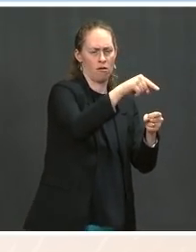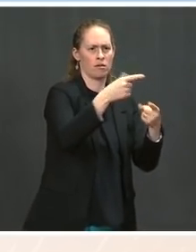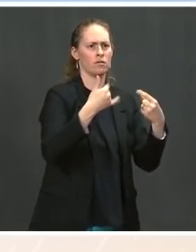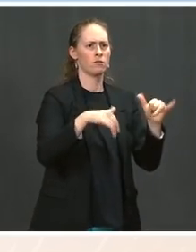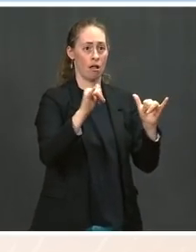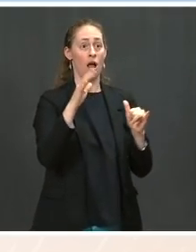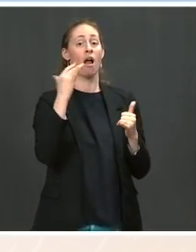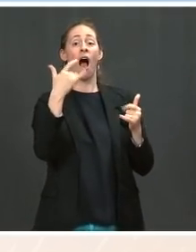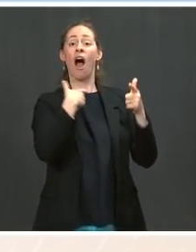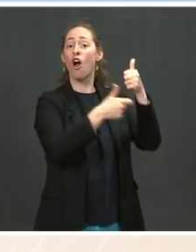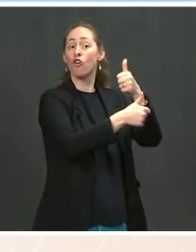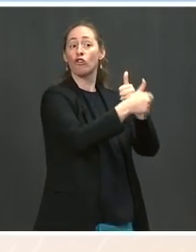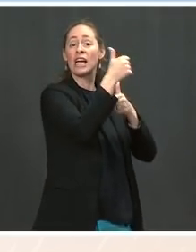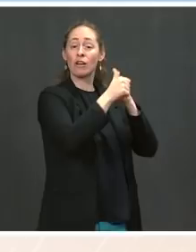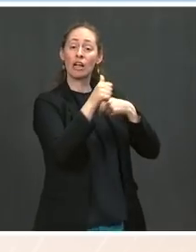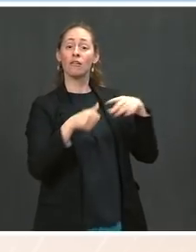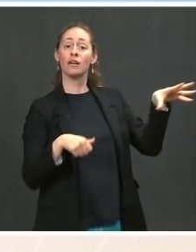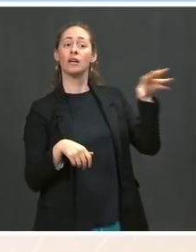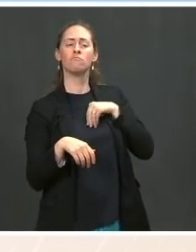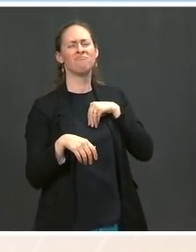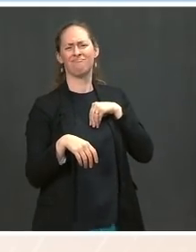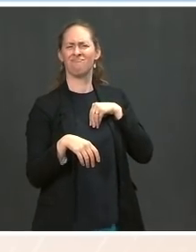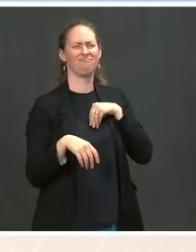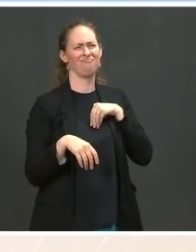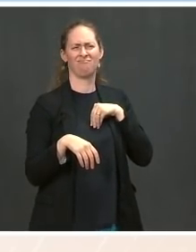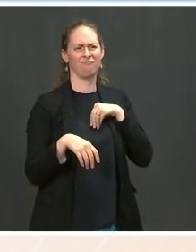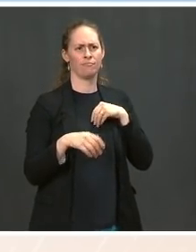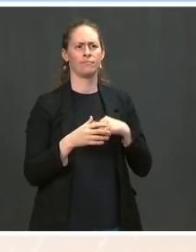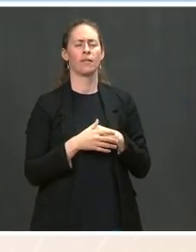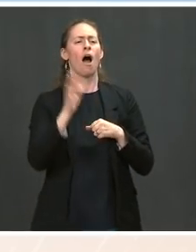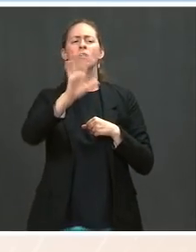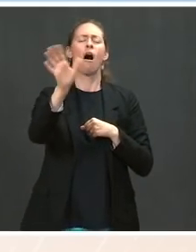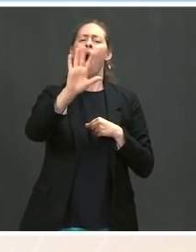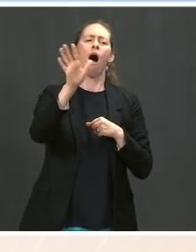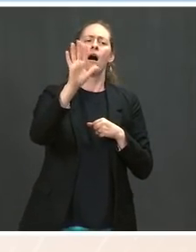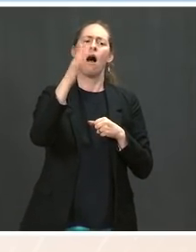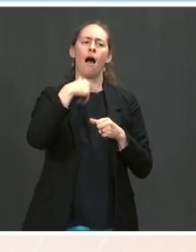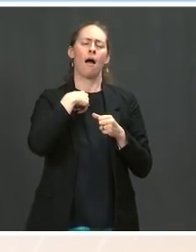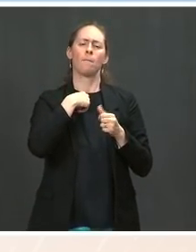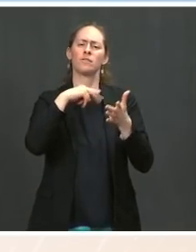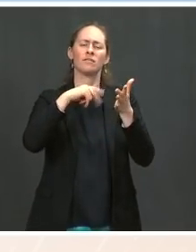the terrorist threat -- take our eyes off, sorry, the terrorist threat or any sign of al Qaeda's resurgence.